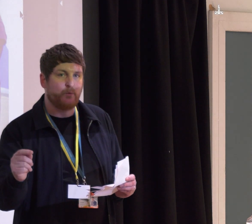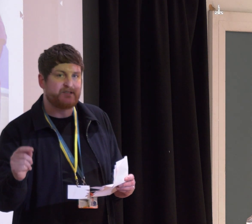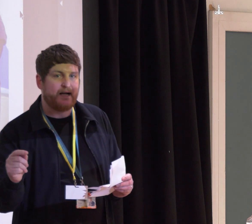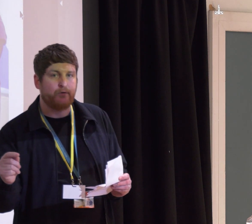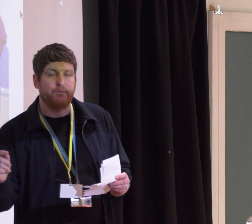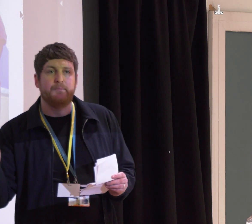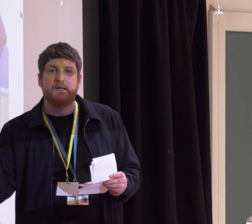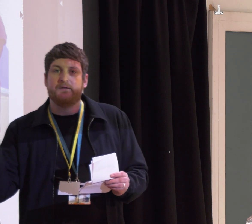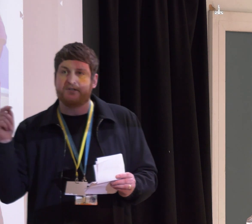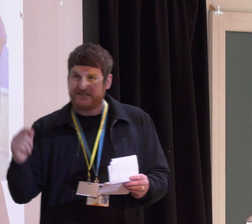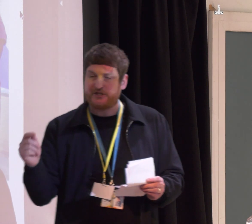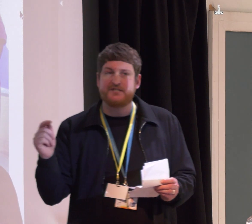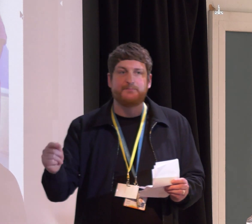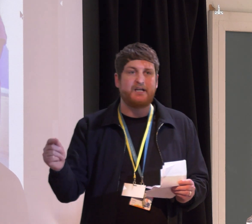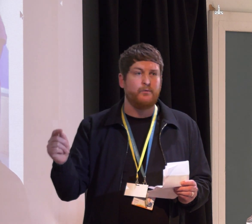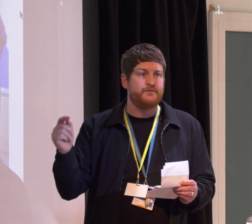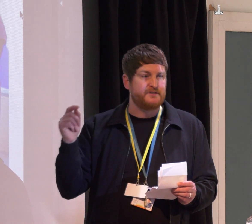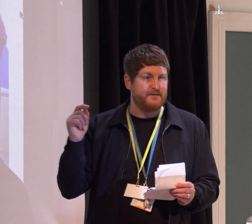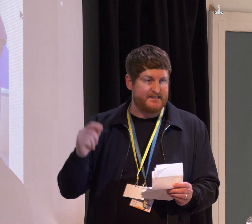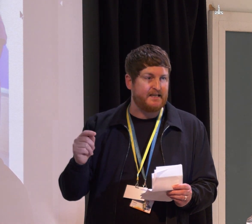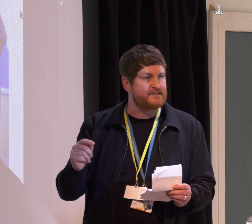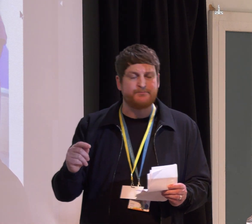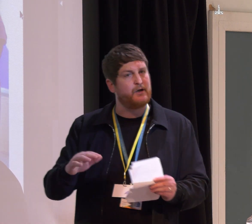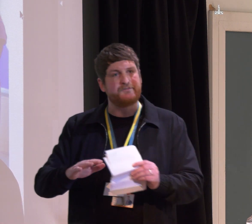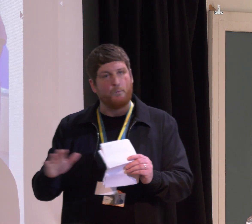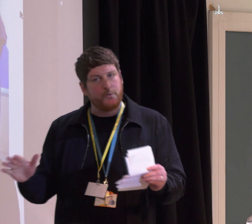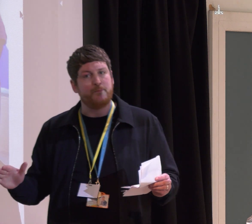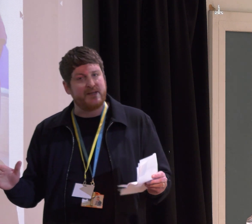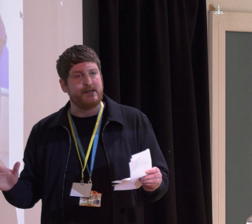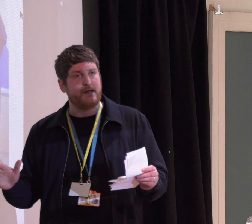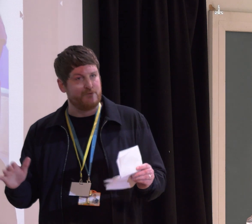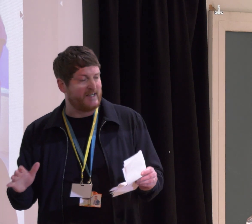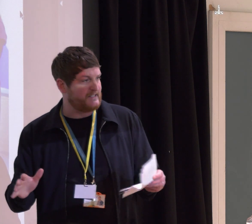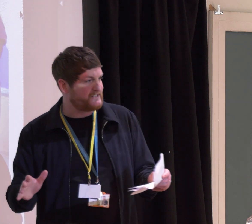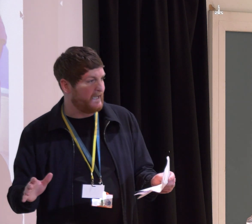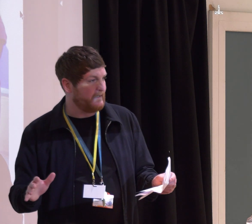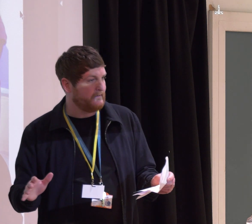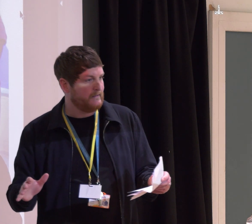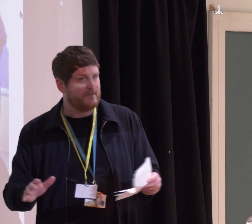that outcome, the sessions themselves, the ateliers themselves, there won't be objectives set.